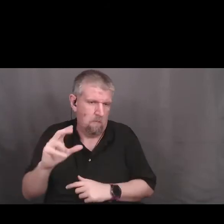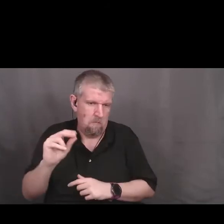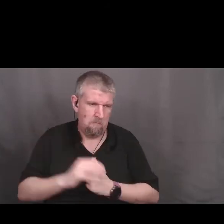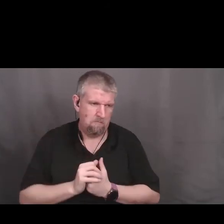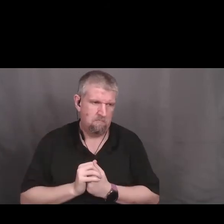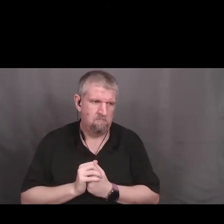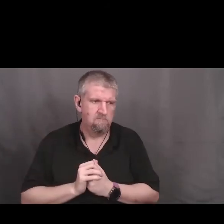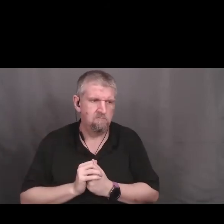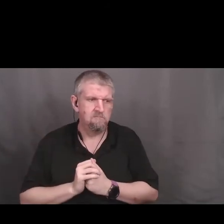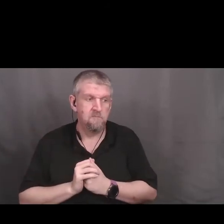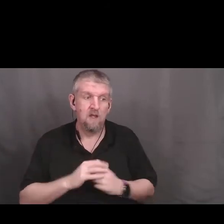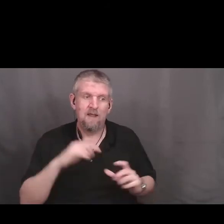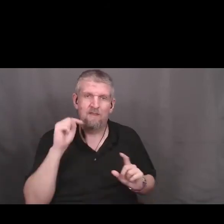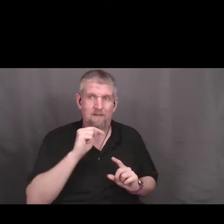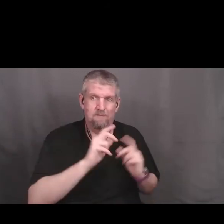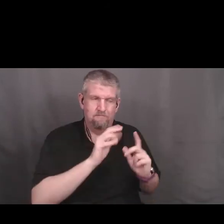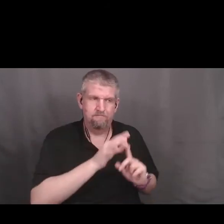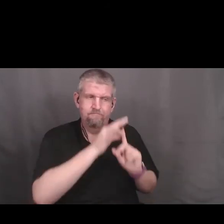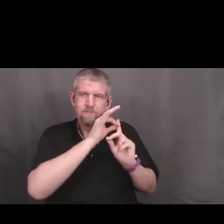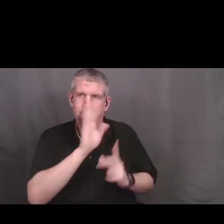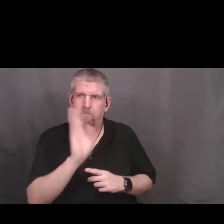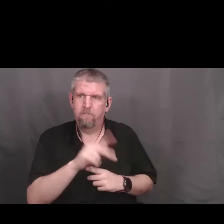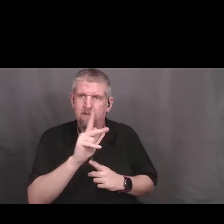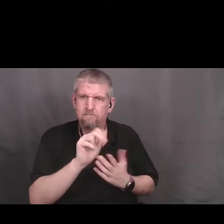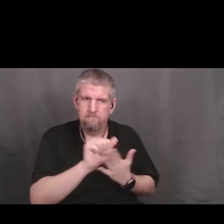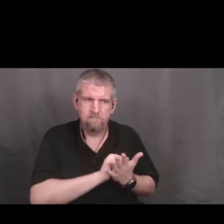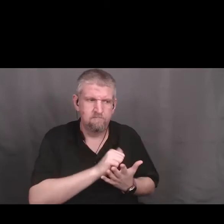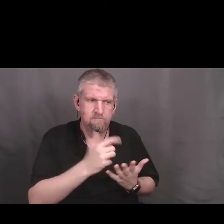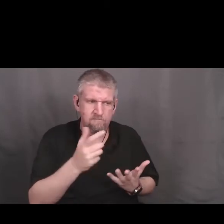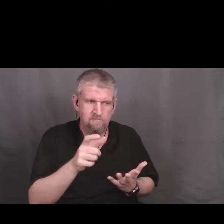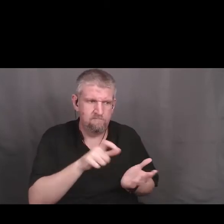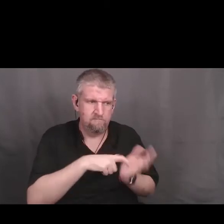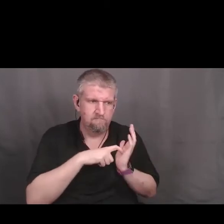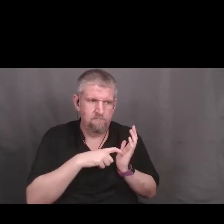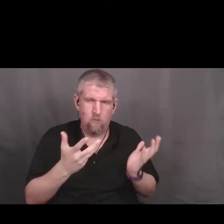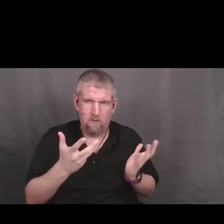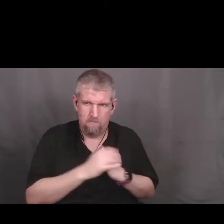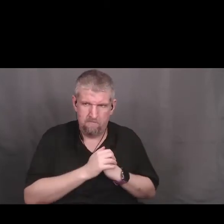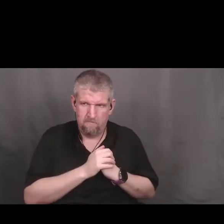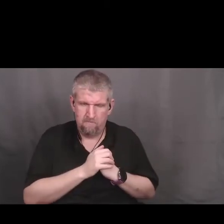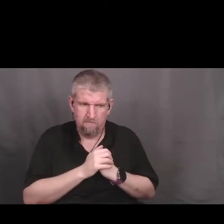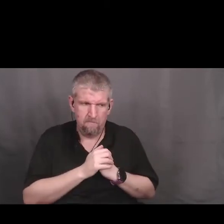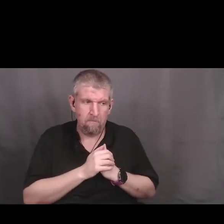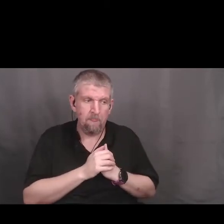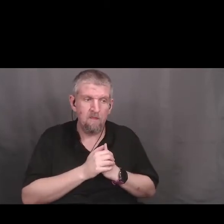To be eligible for these type of bank accounts, you need to a Texas resident